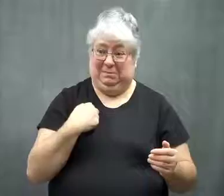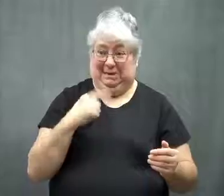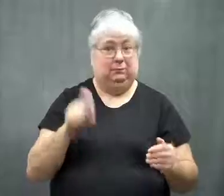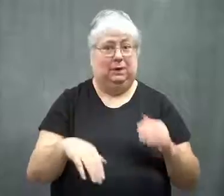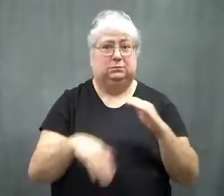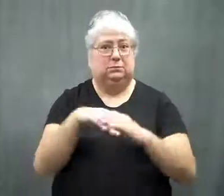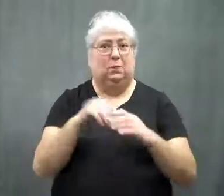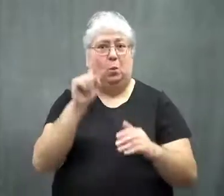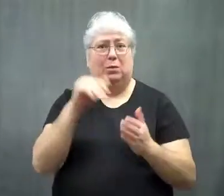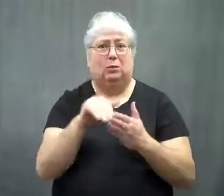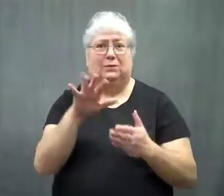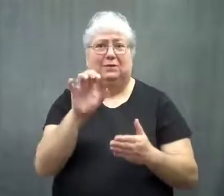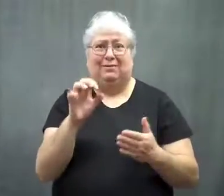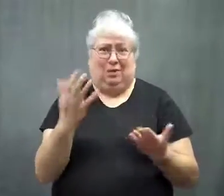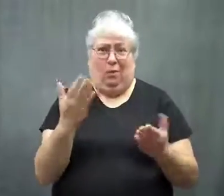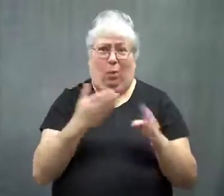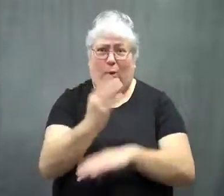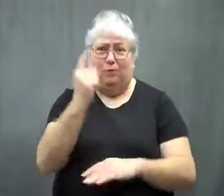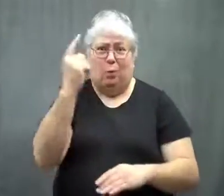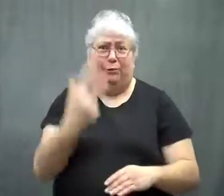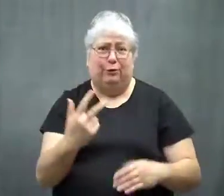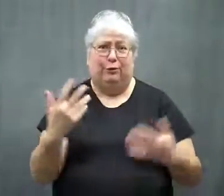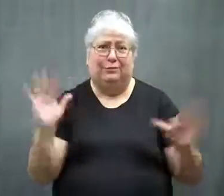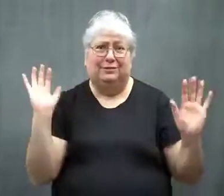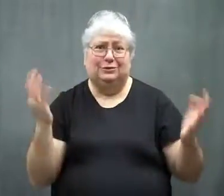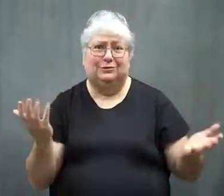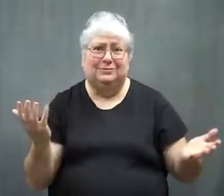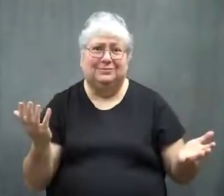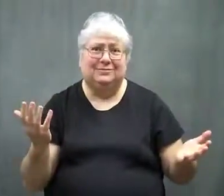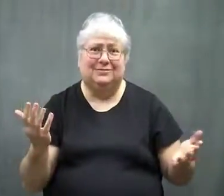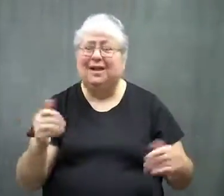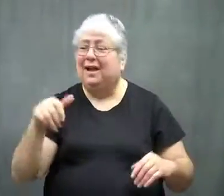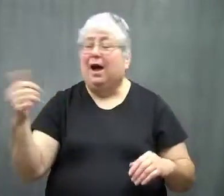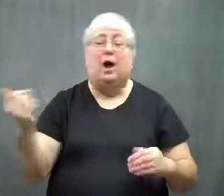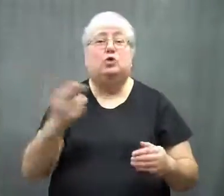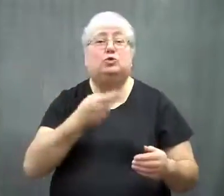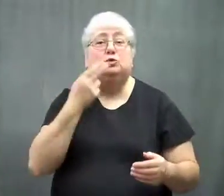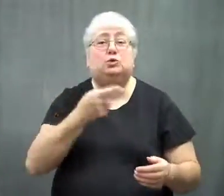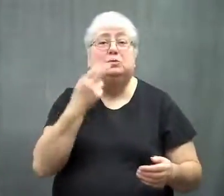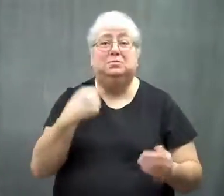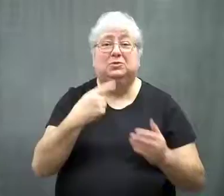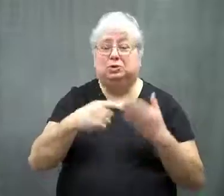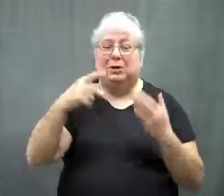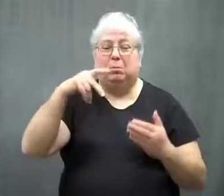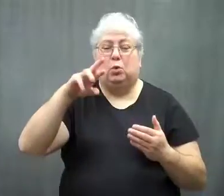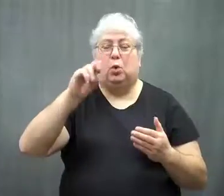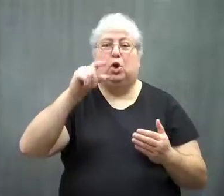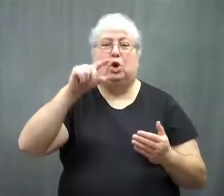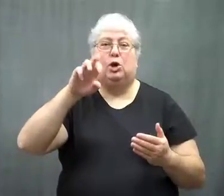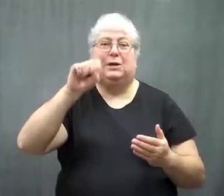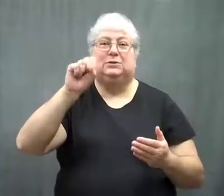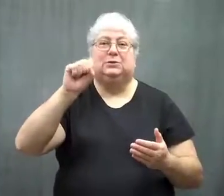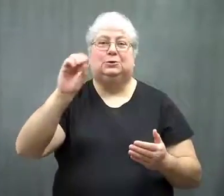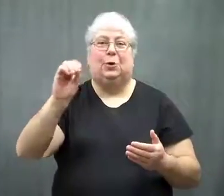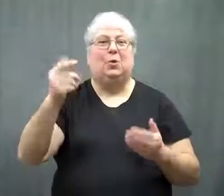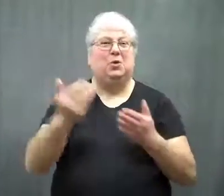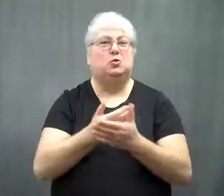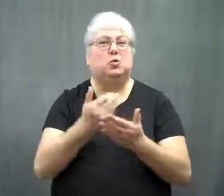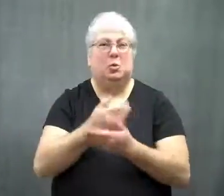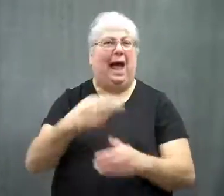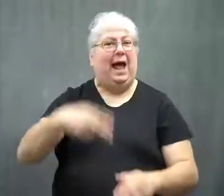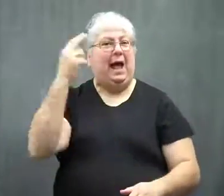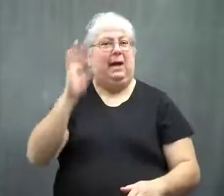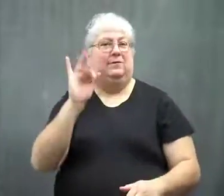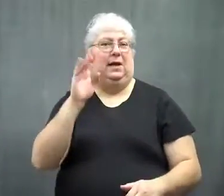I'm supposed to stay under 1500 mg of salt, and that's over a third of my allotment!